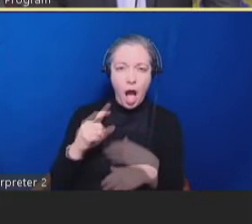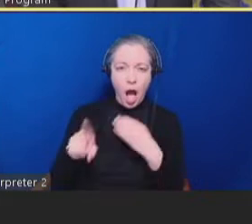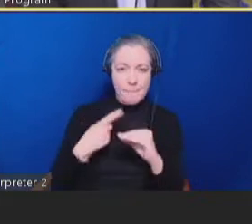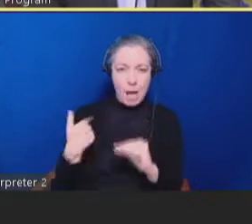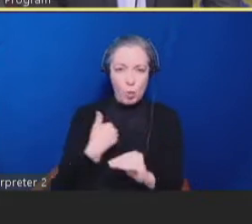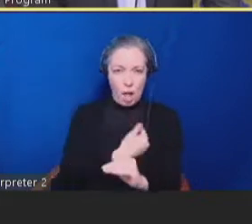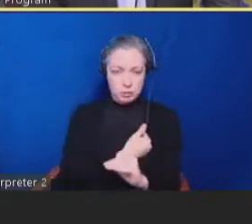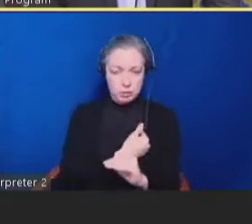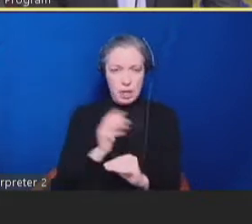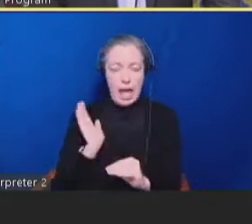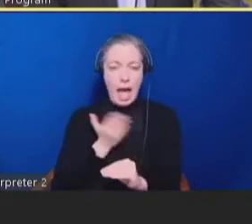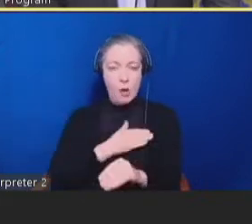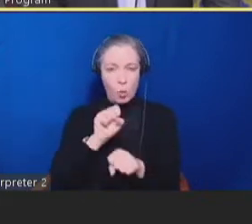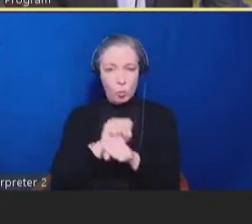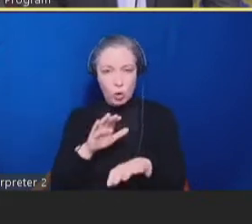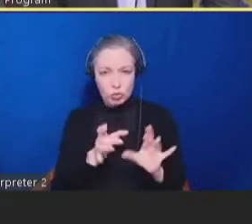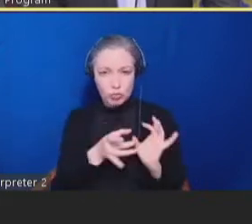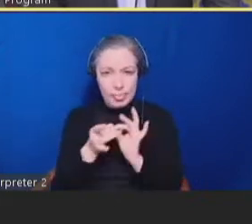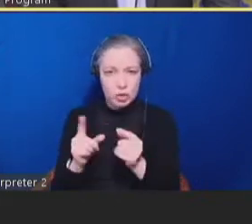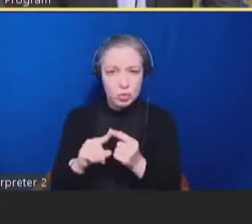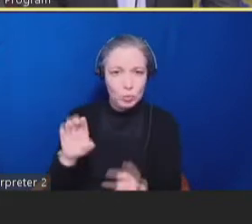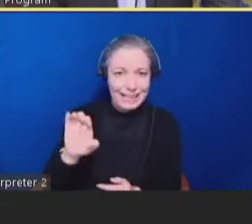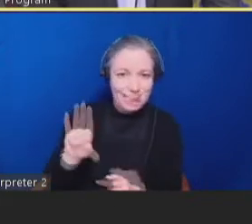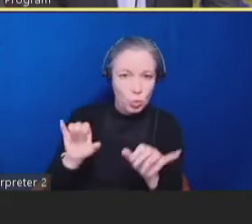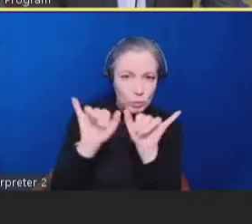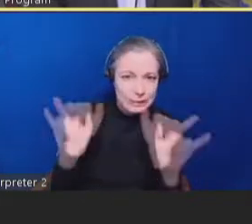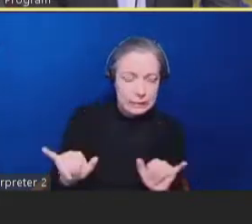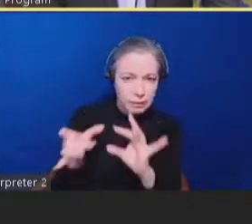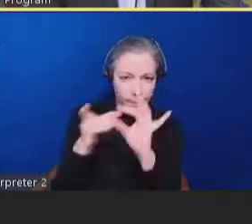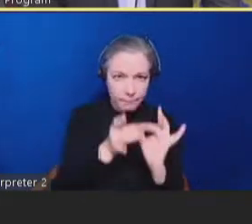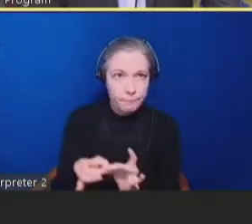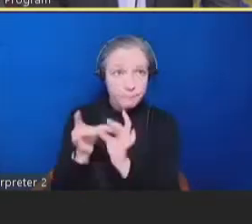I would hope some of you know a publication that we run called The Economist. Now,